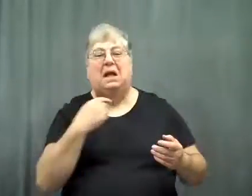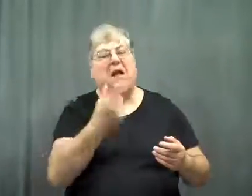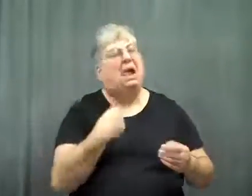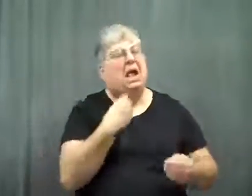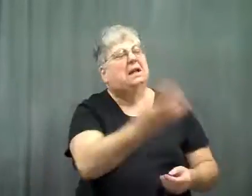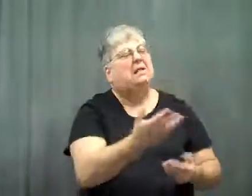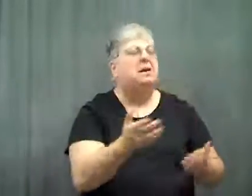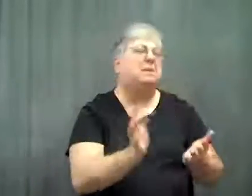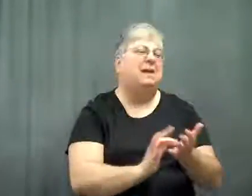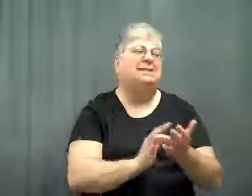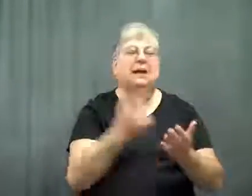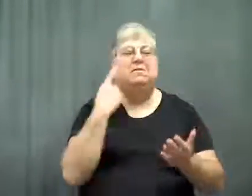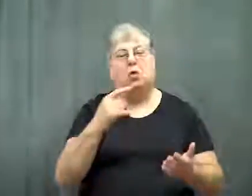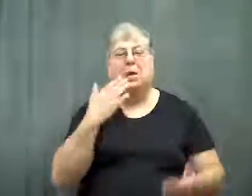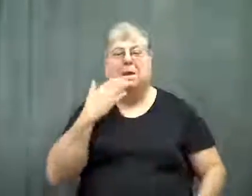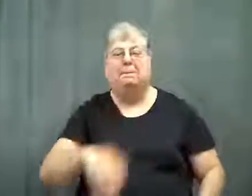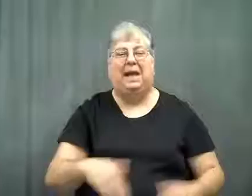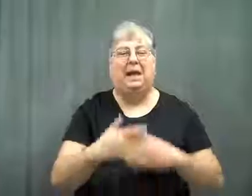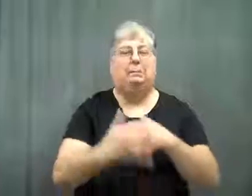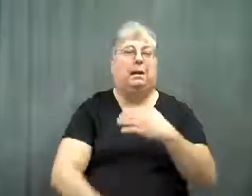They were told they were being given medication for "bad blood",